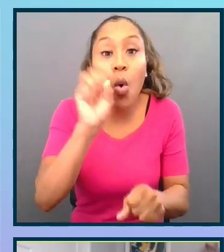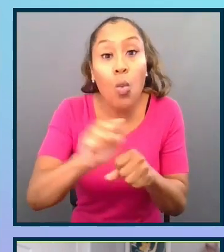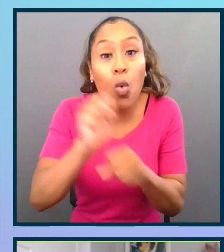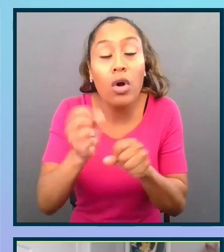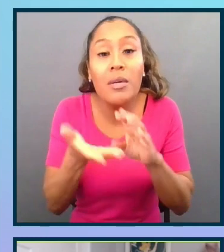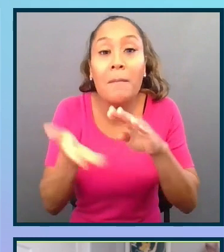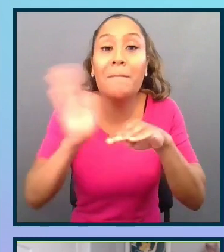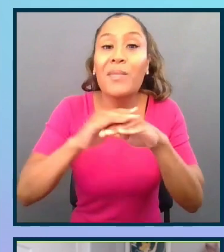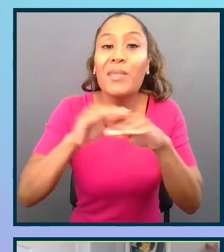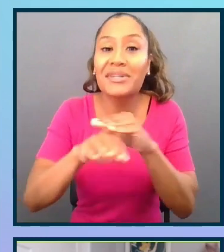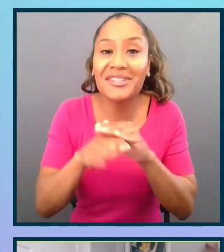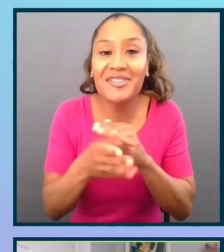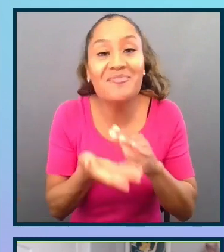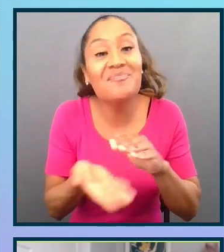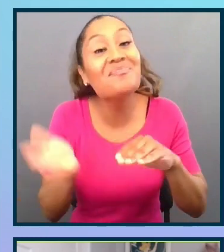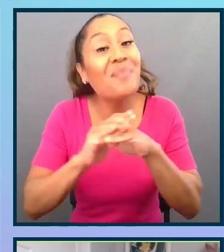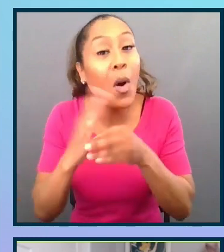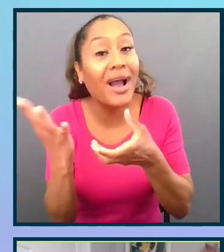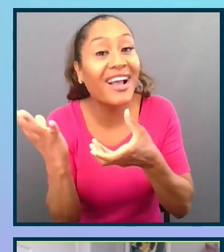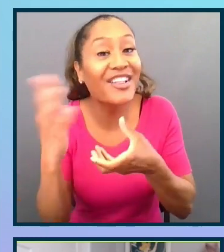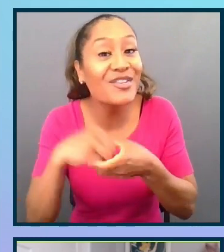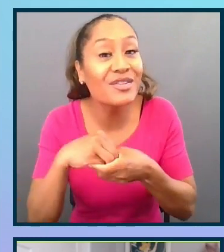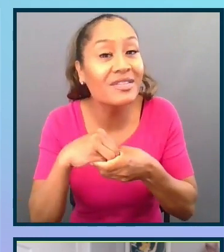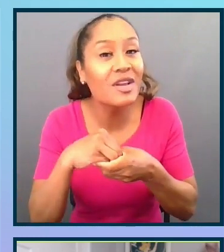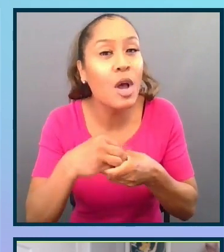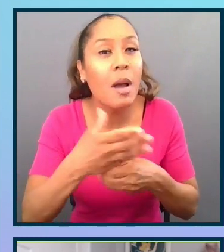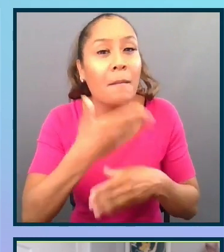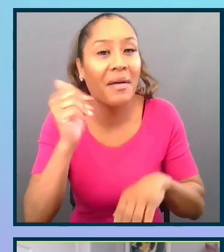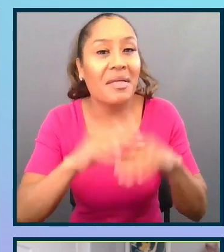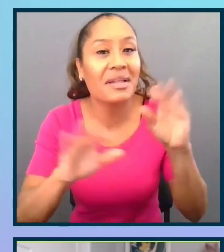and more inclusive is always gonna be better than nothing.